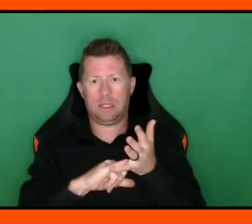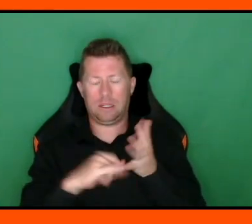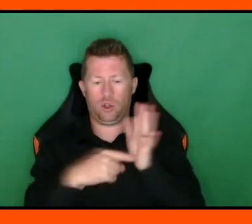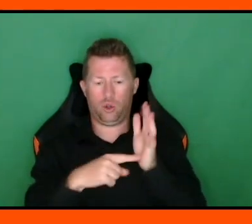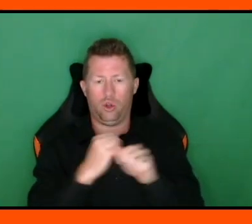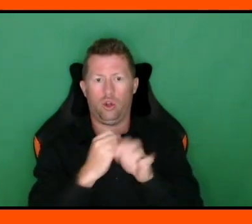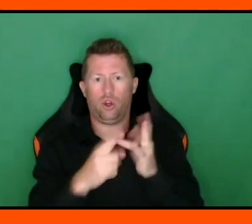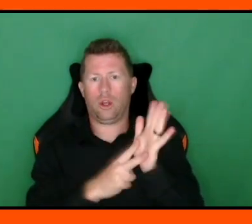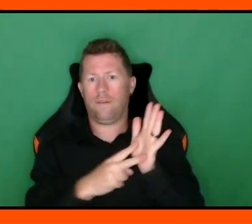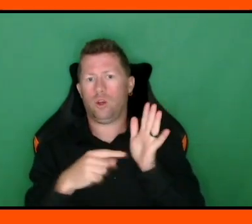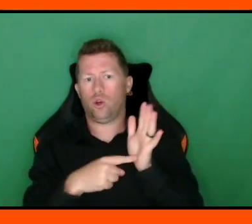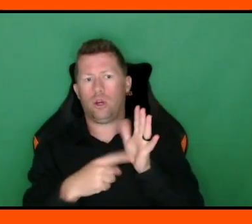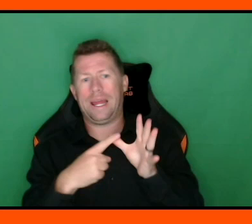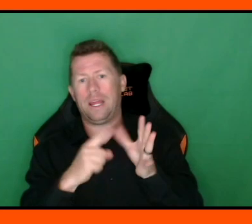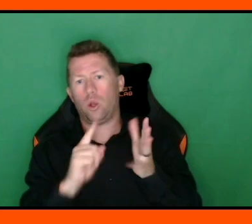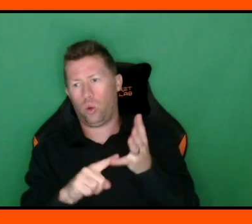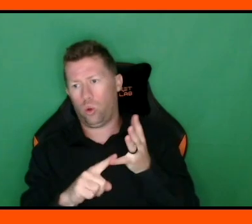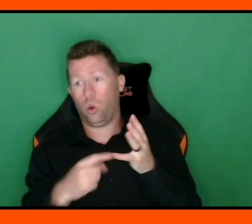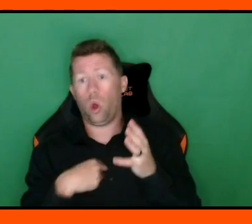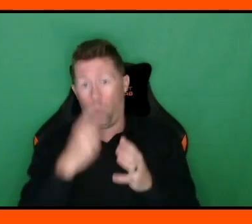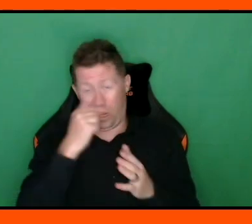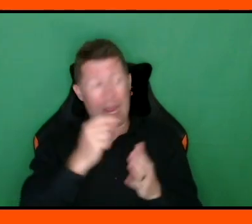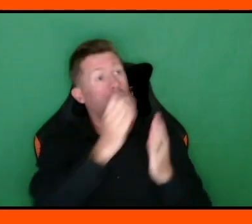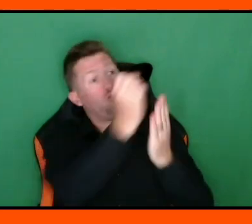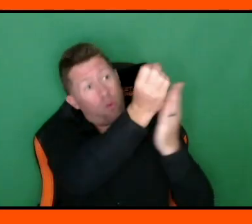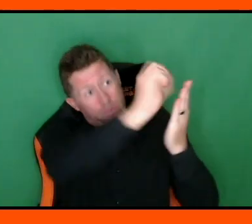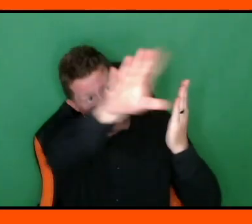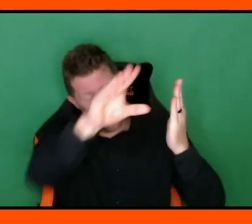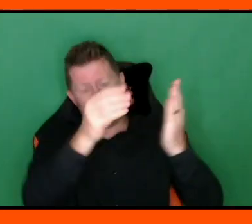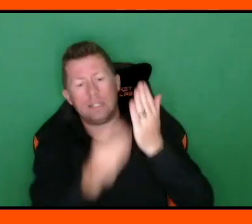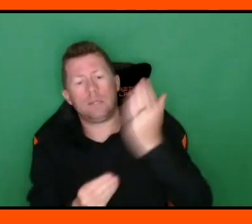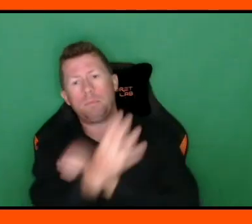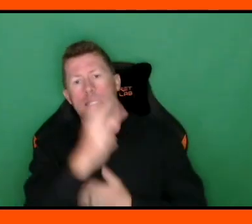and you then have the ability to resubmit it but you can’t actually edit